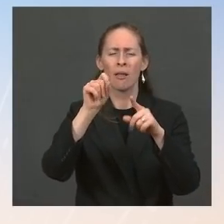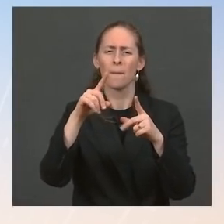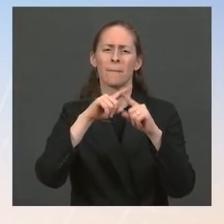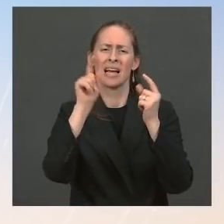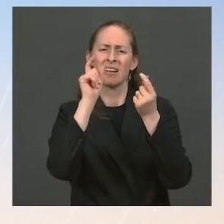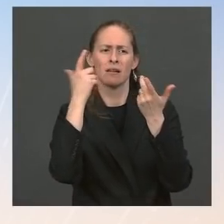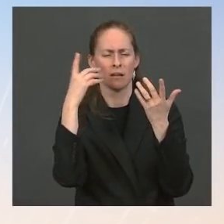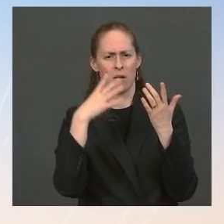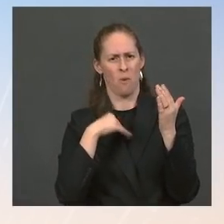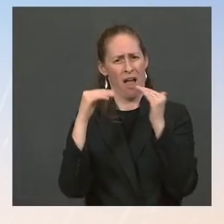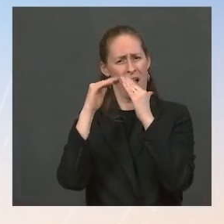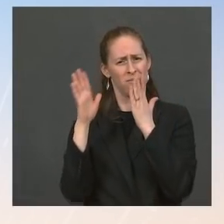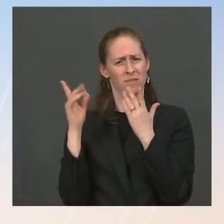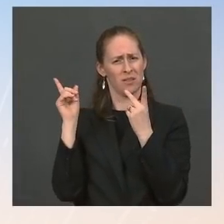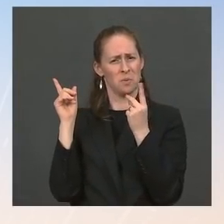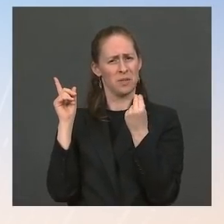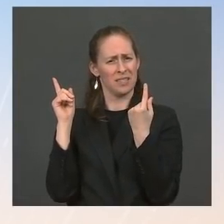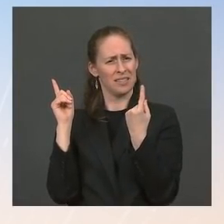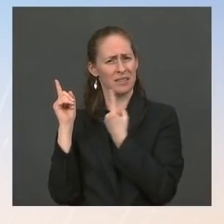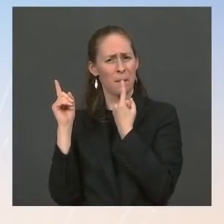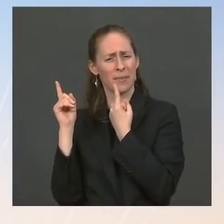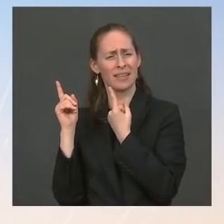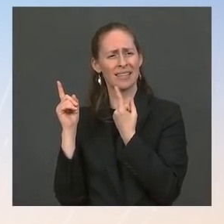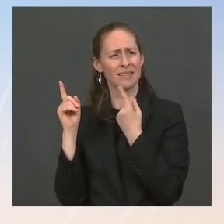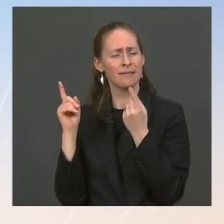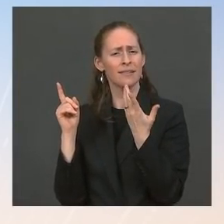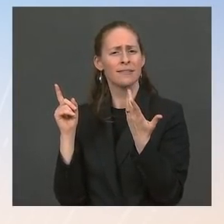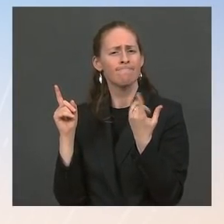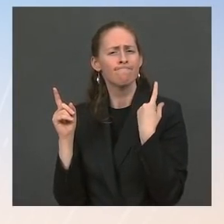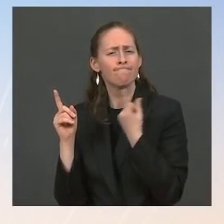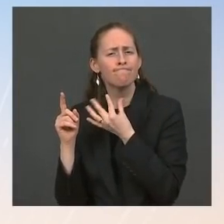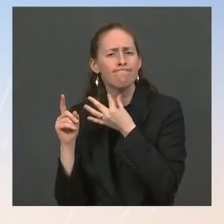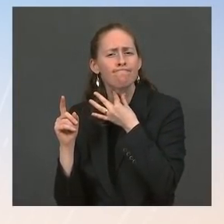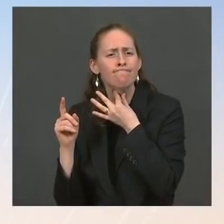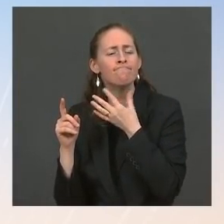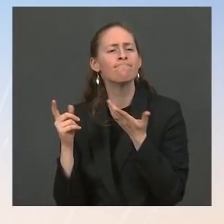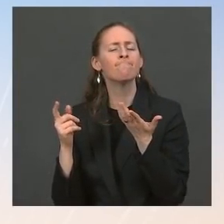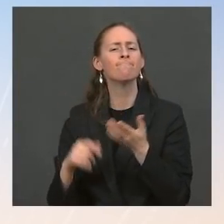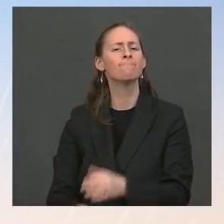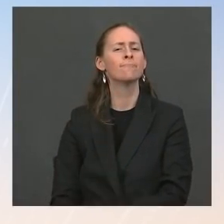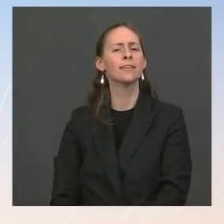and to dislodge it, or do they prefer this other version that House Democrats are working on.